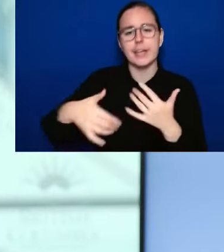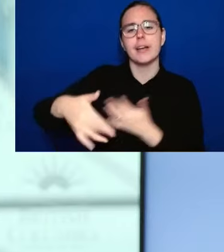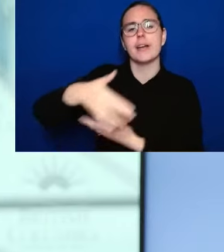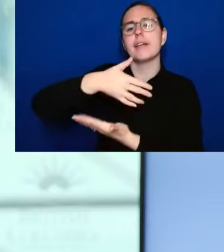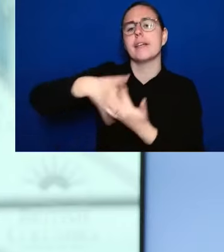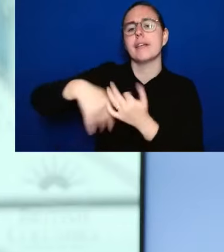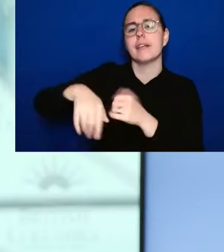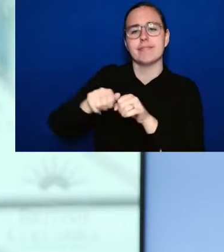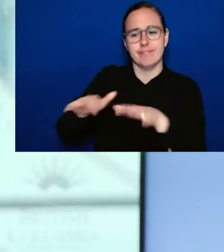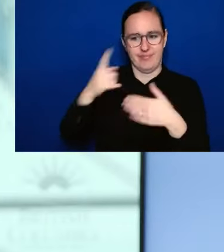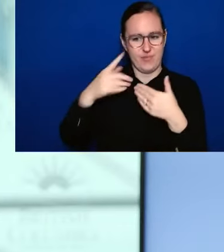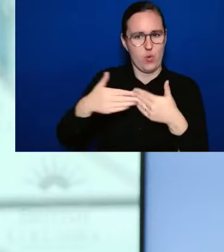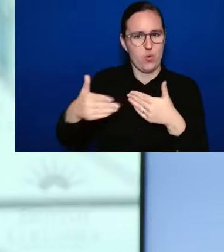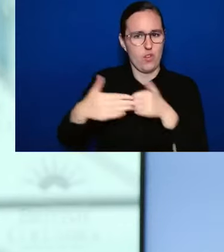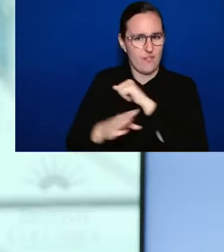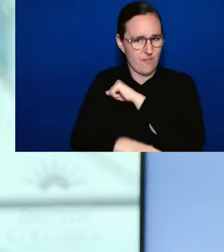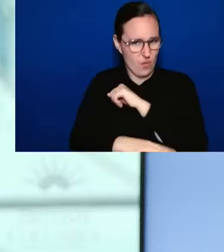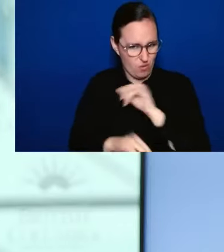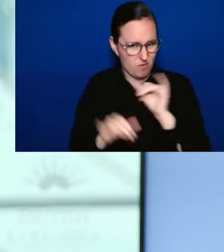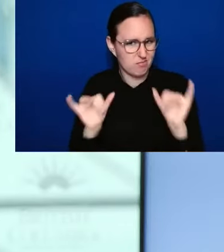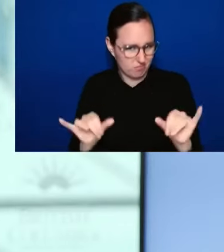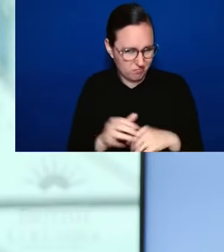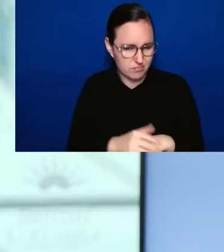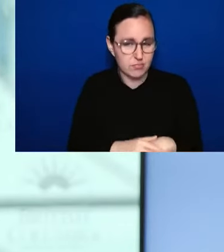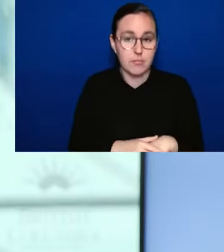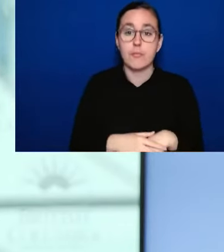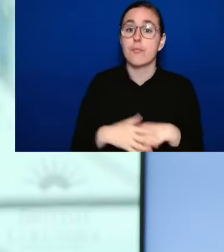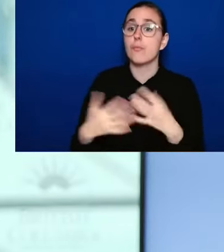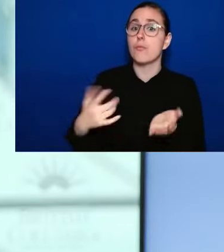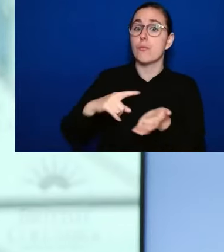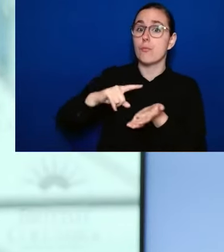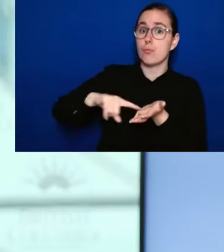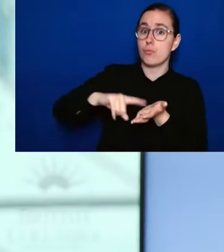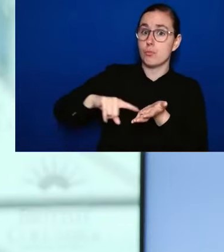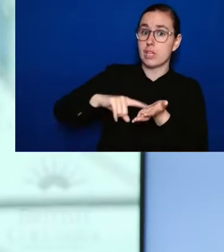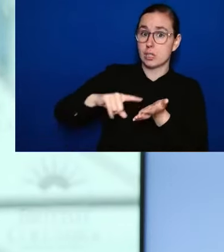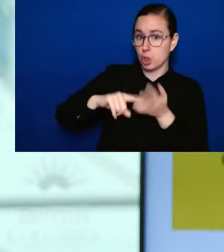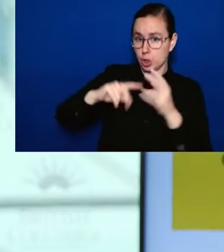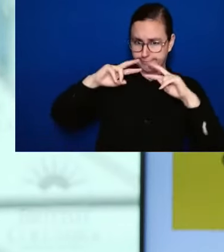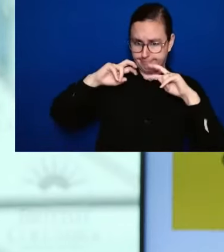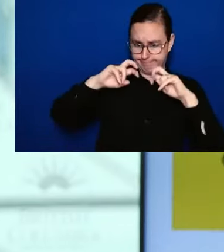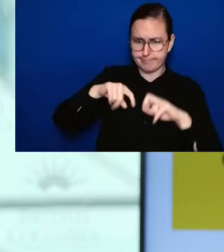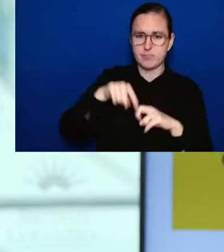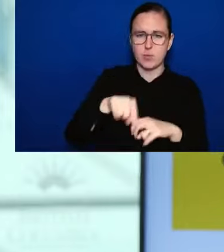covert about how it affects us